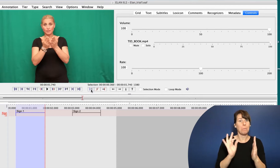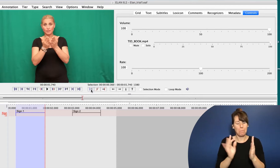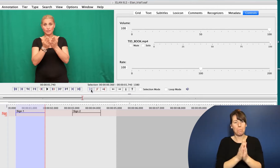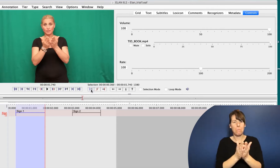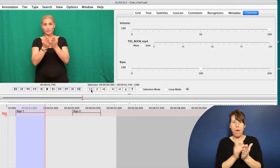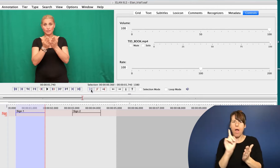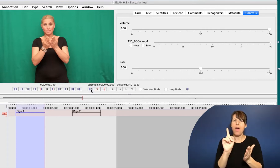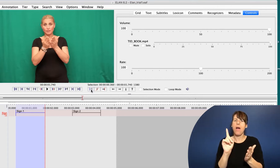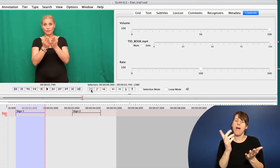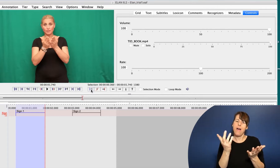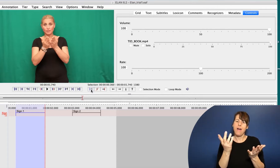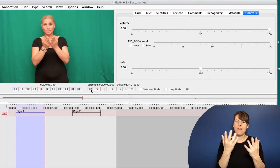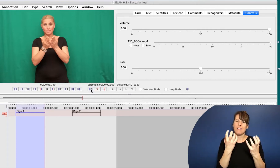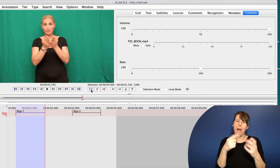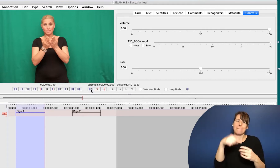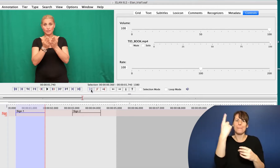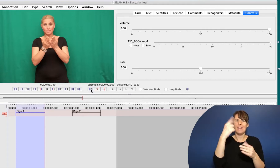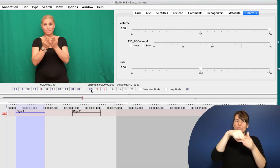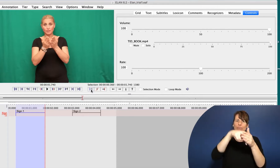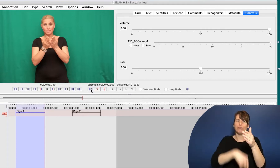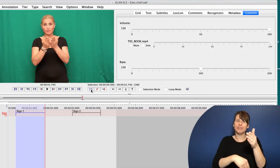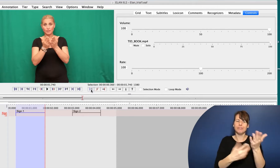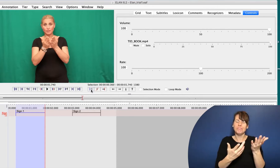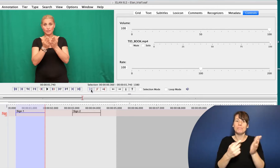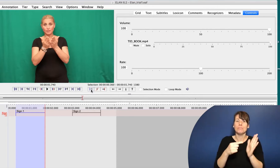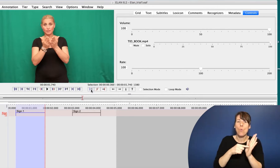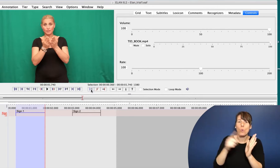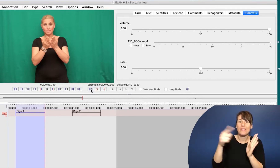For example, the movement, the orientation they are all similar.